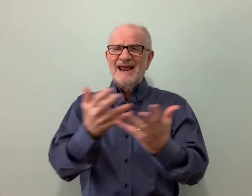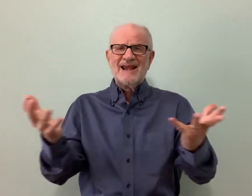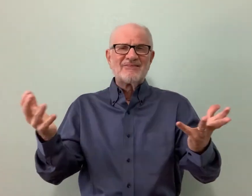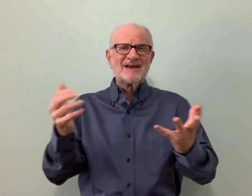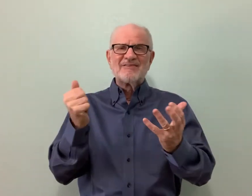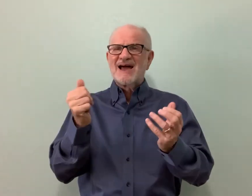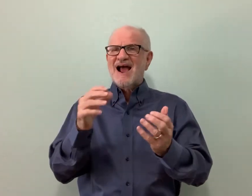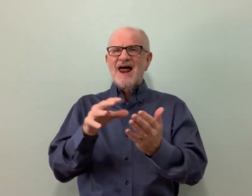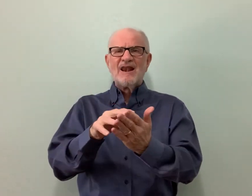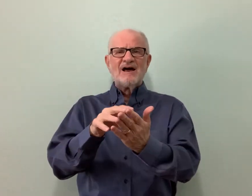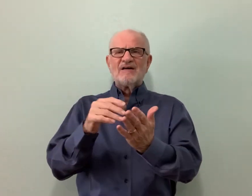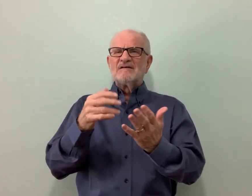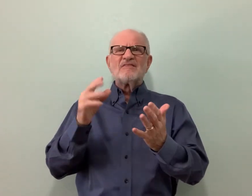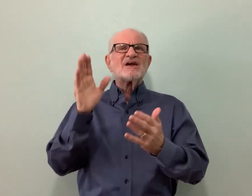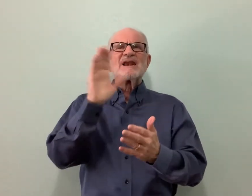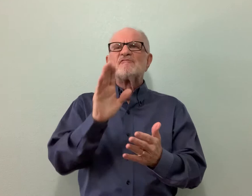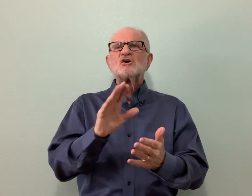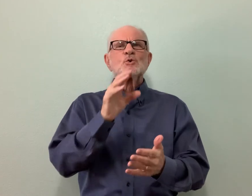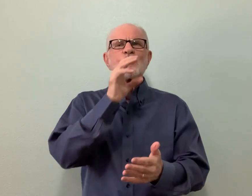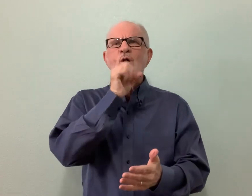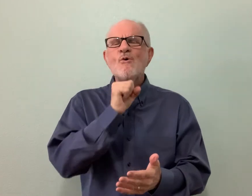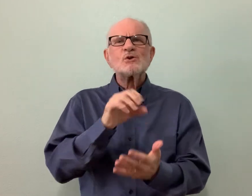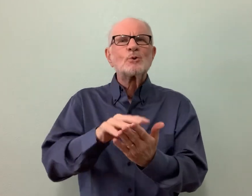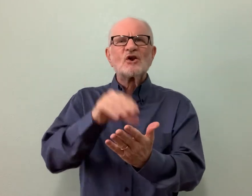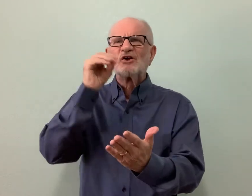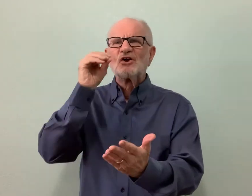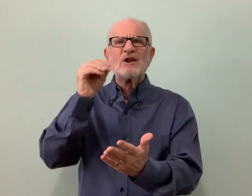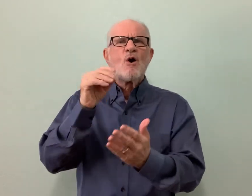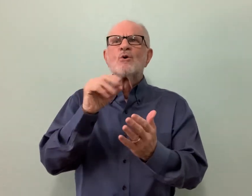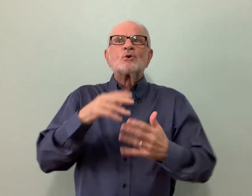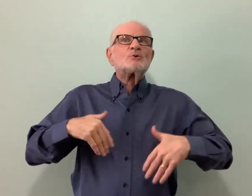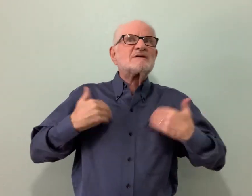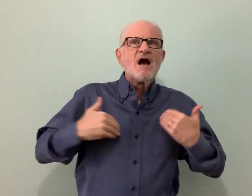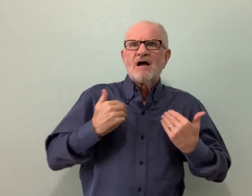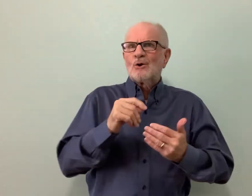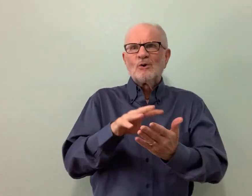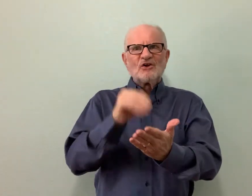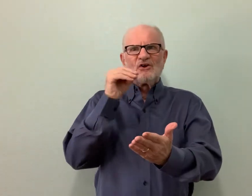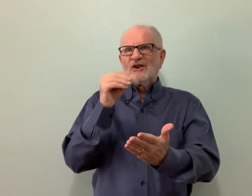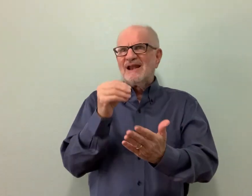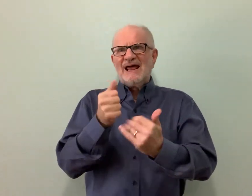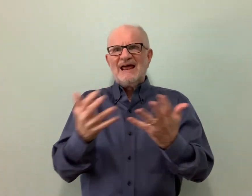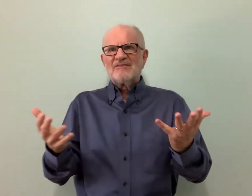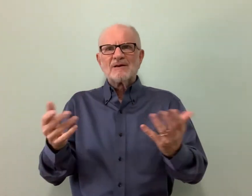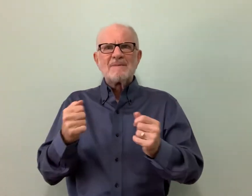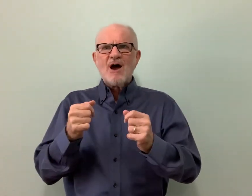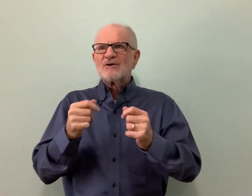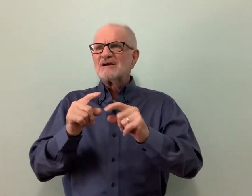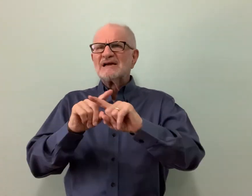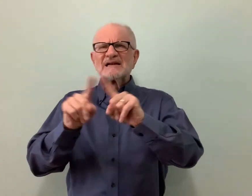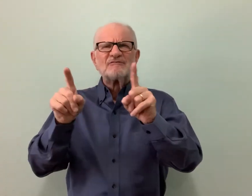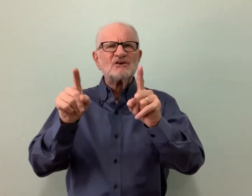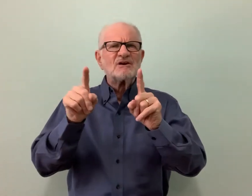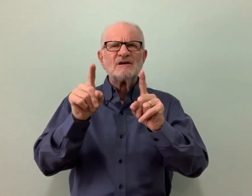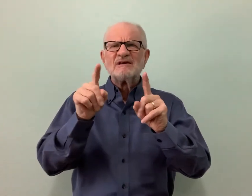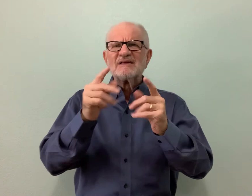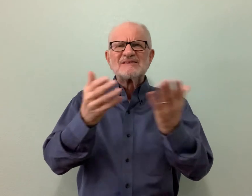They can learn — they're never too old to learn, or even too young to learn anything